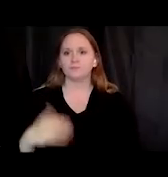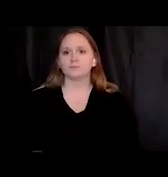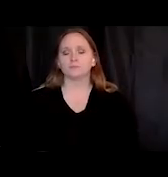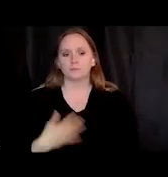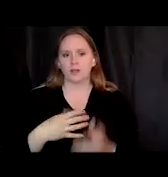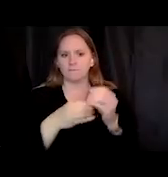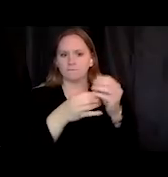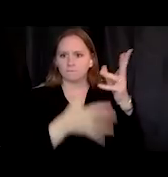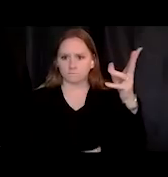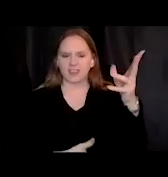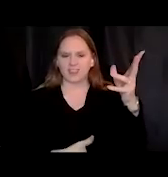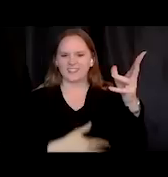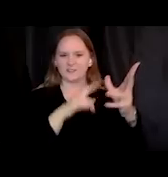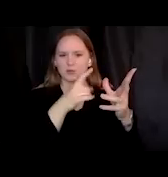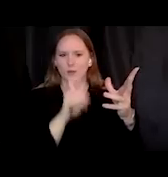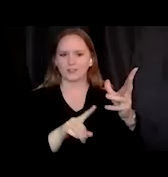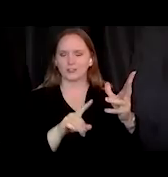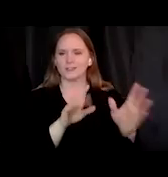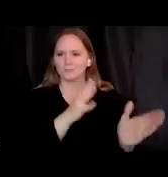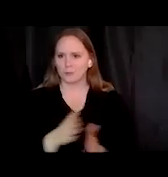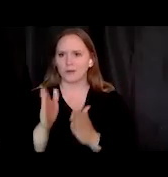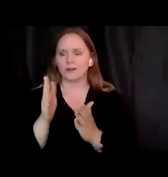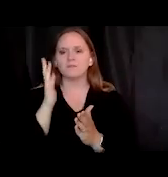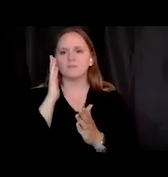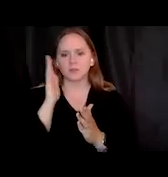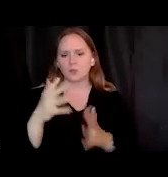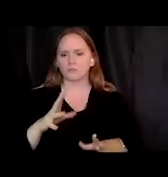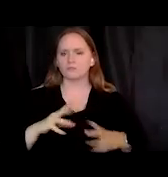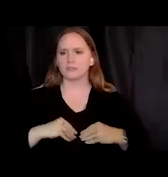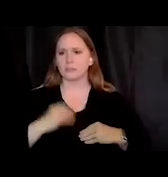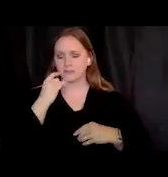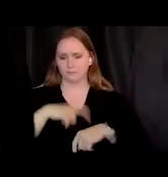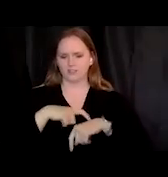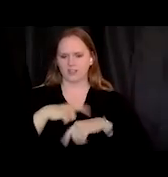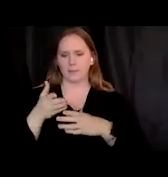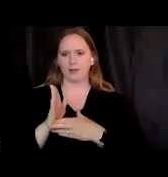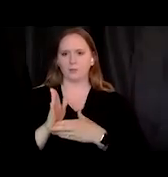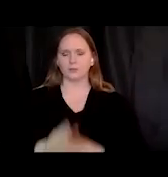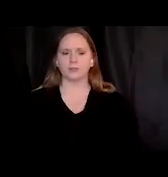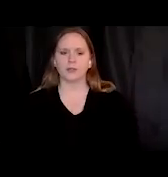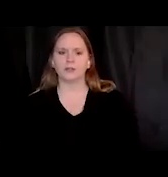but we can take more questions as time allows. So our four presentations today,